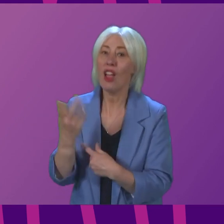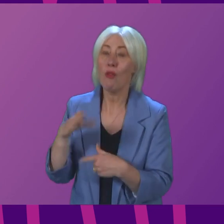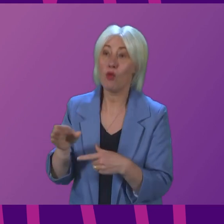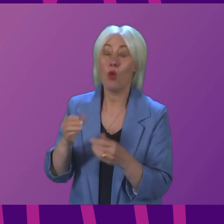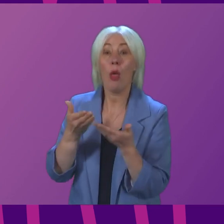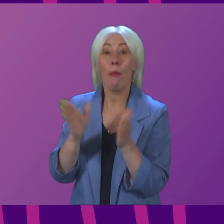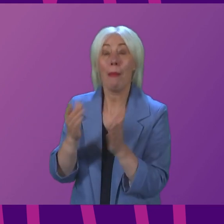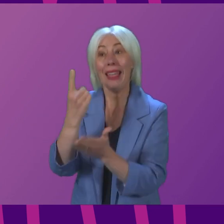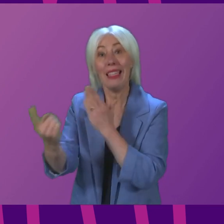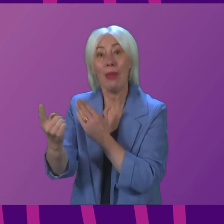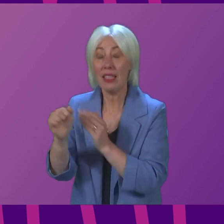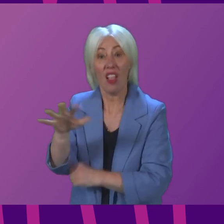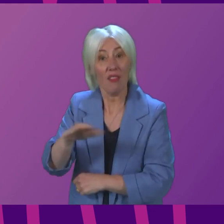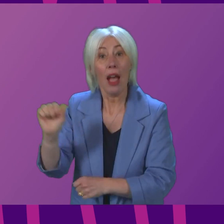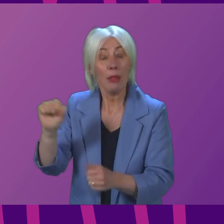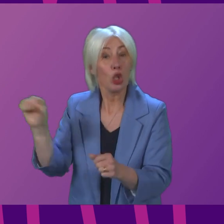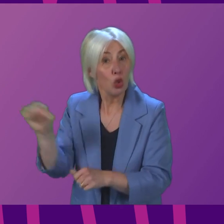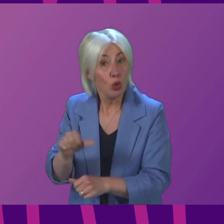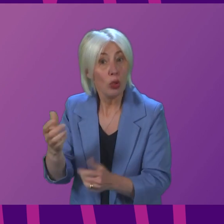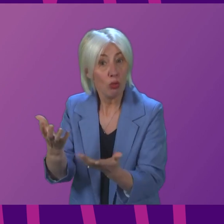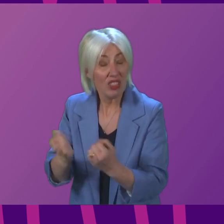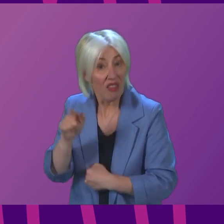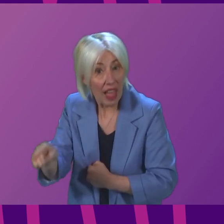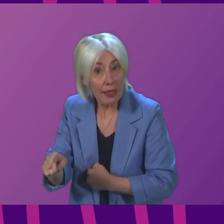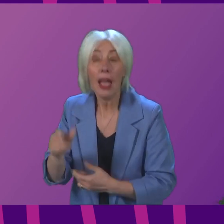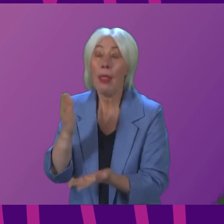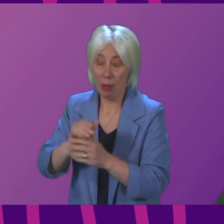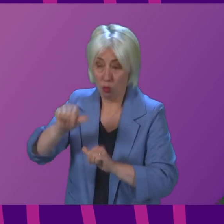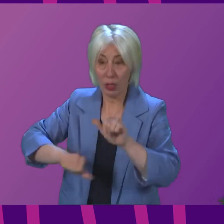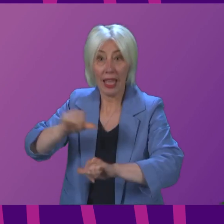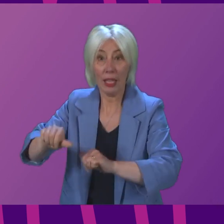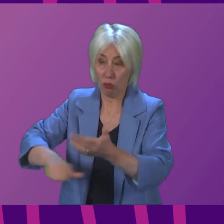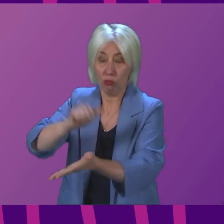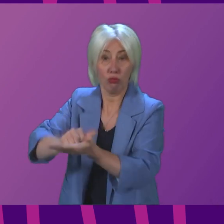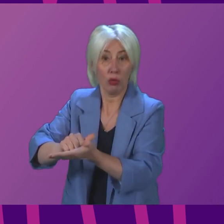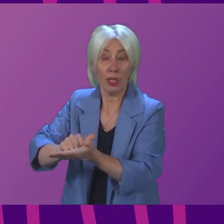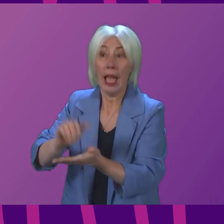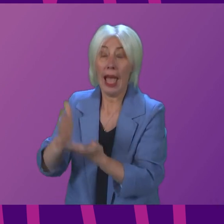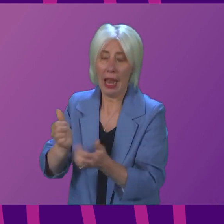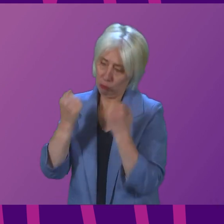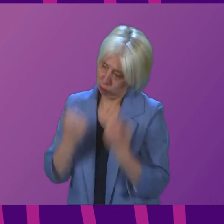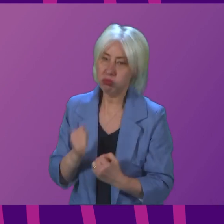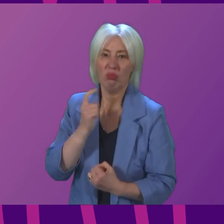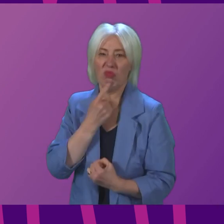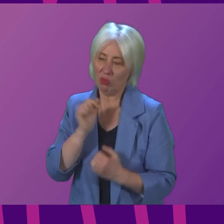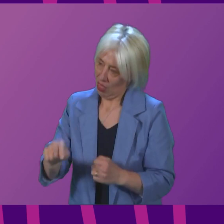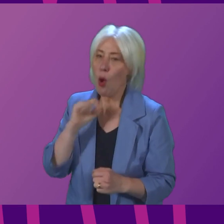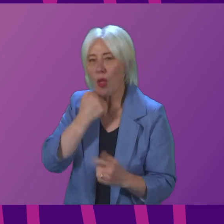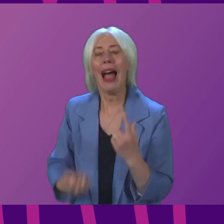That is what families deserve, and they deserve a process that takes place in a proper way. I am determined that they will get that.